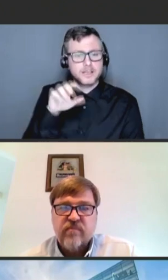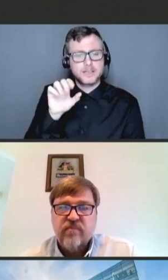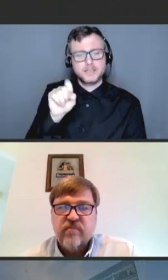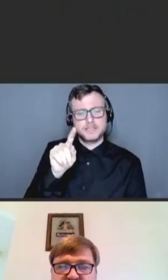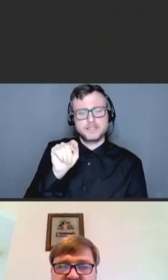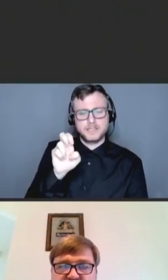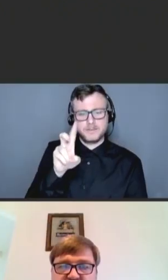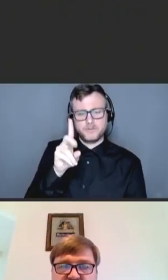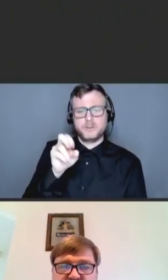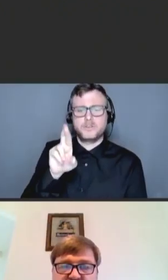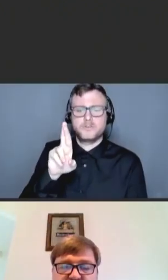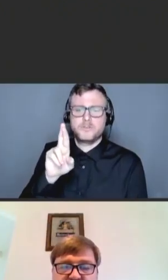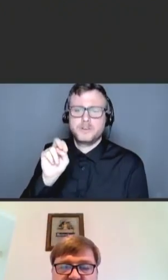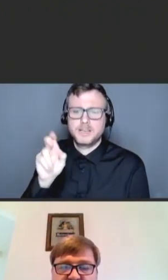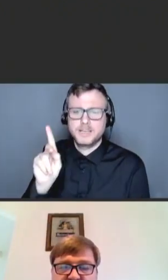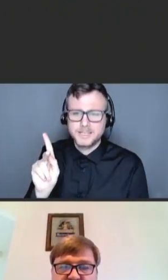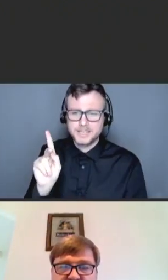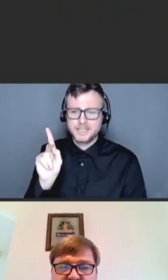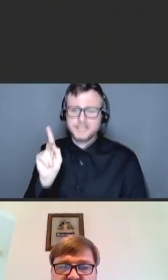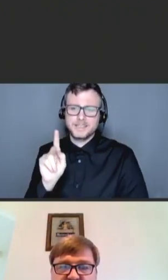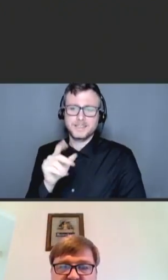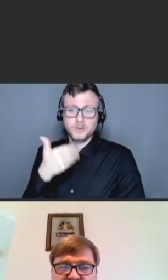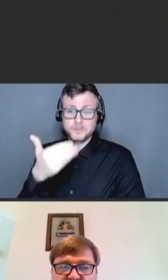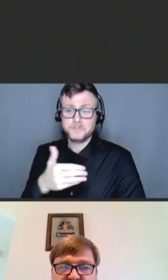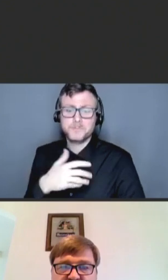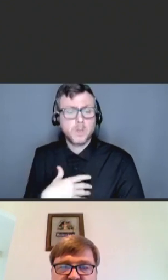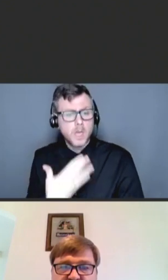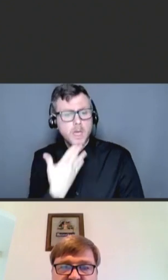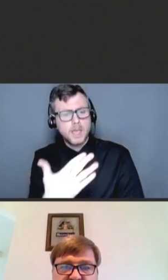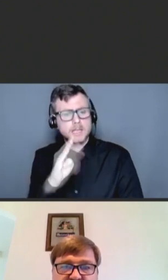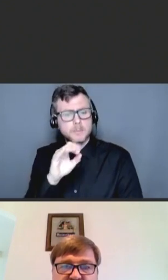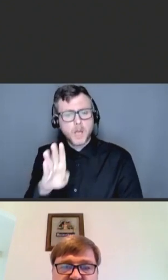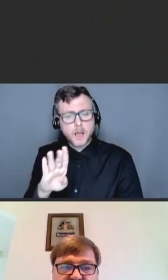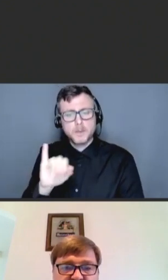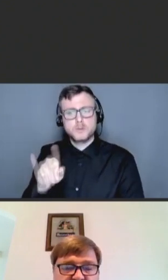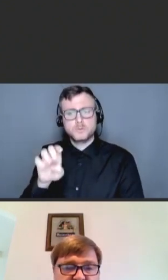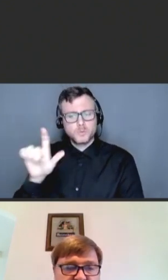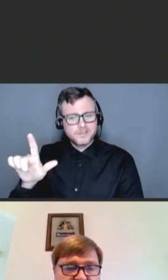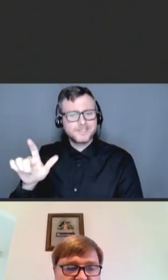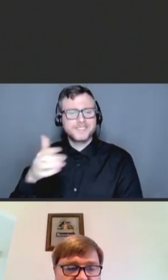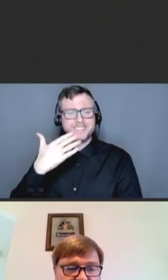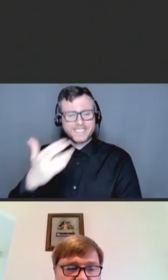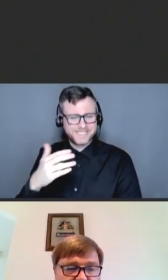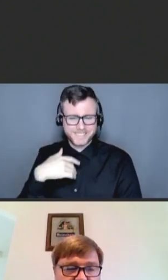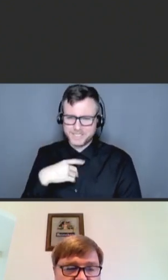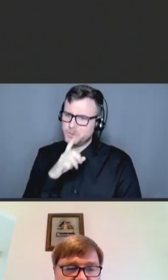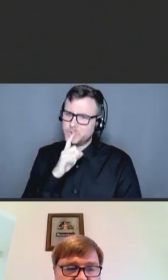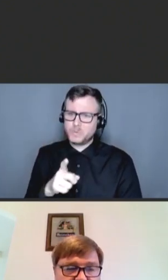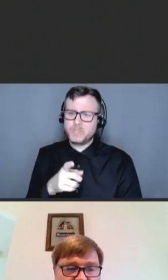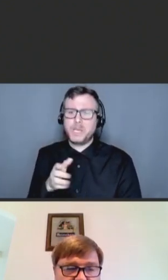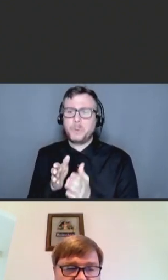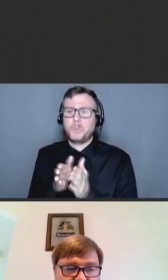Steve Rinderknecht: Yeah, thanks Bob and Jewel. This is a really broad charge